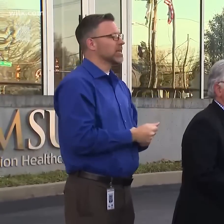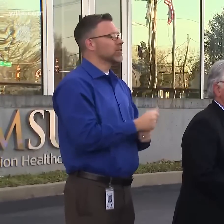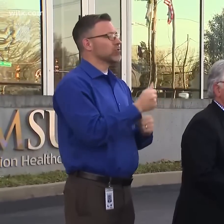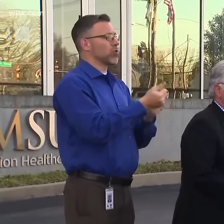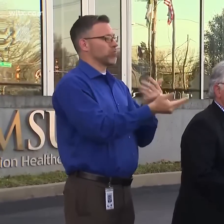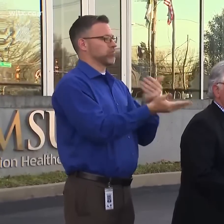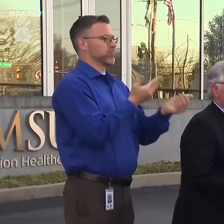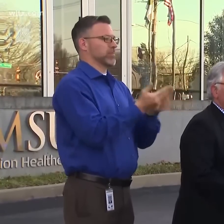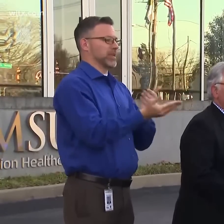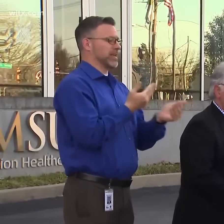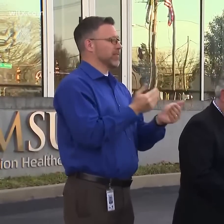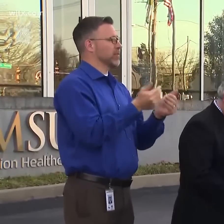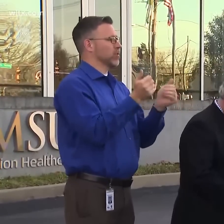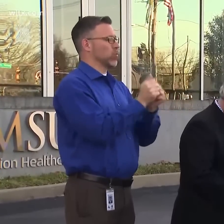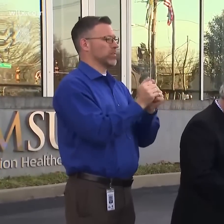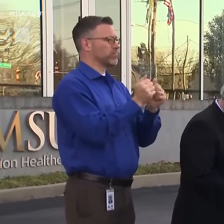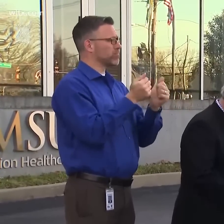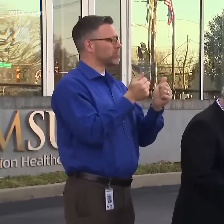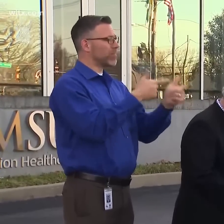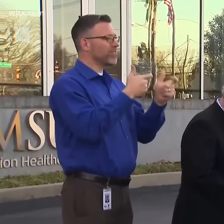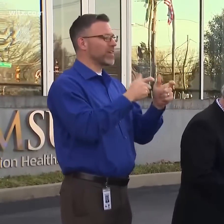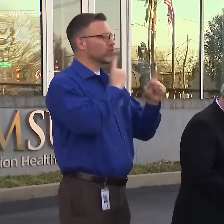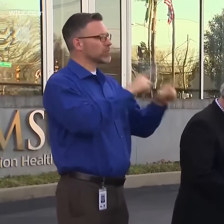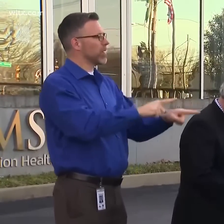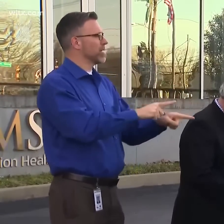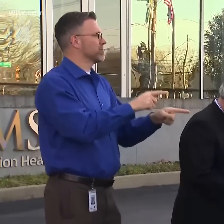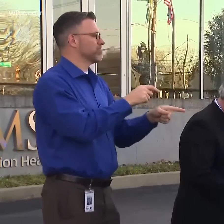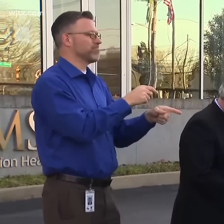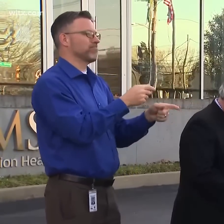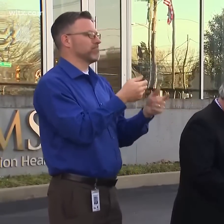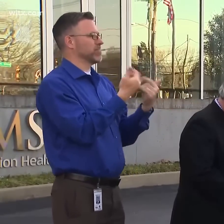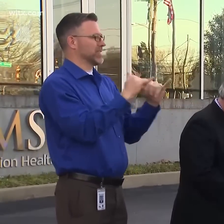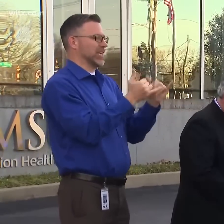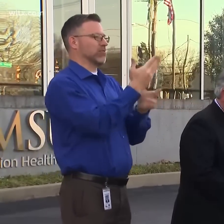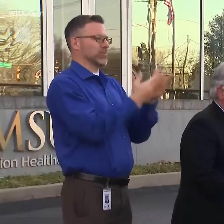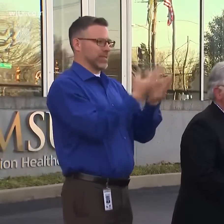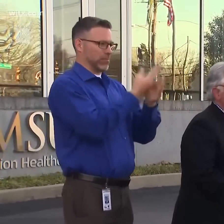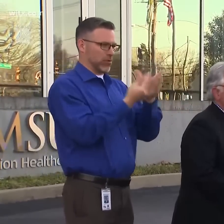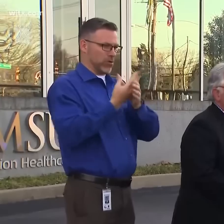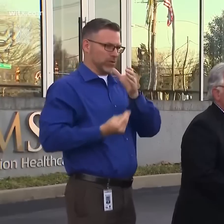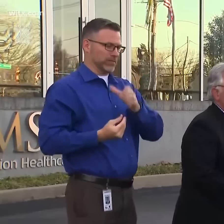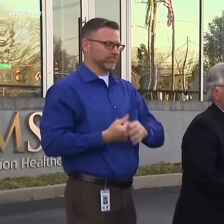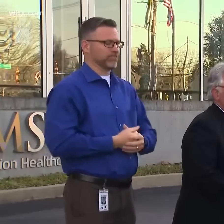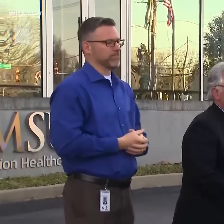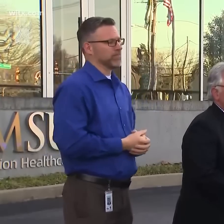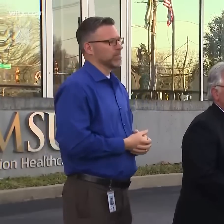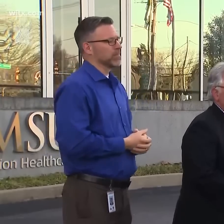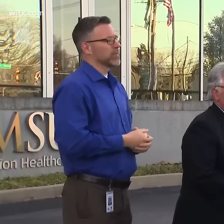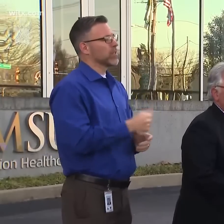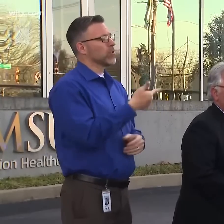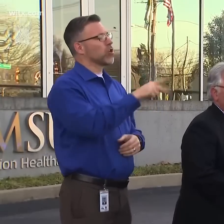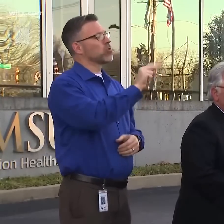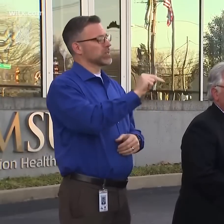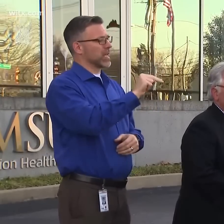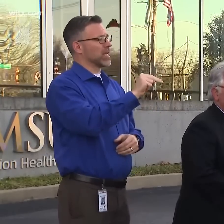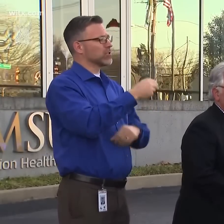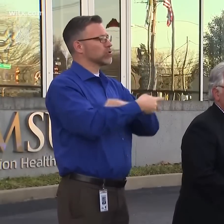there was not enough time. And those guns stole precious lives from us today in Nashvill.